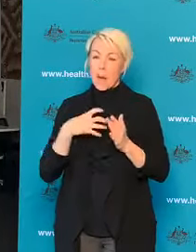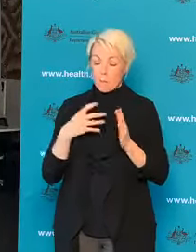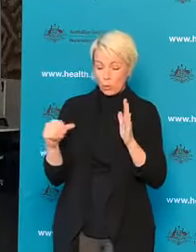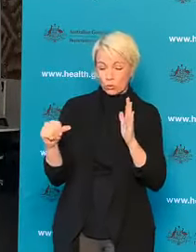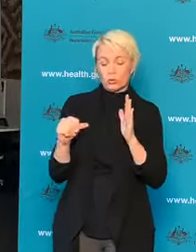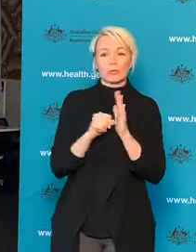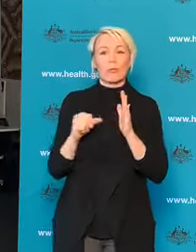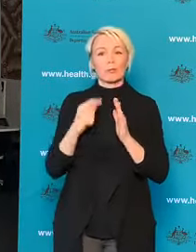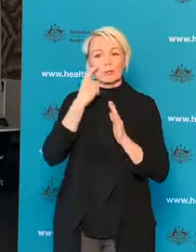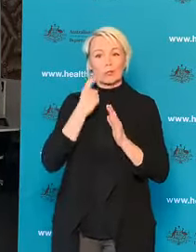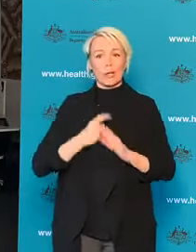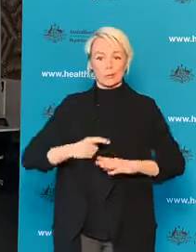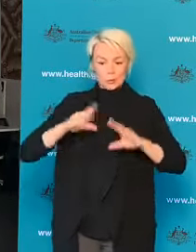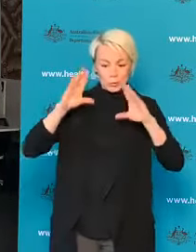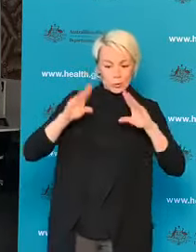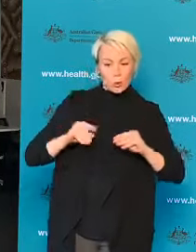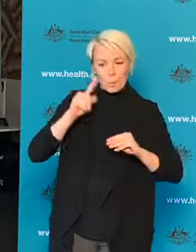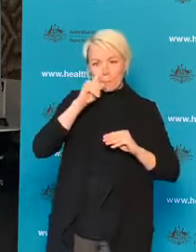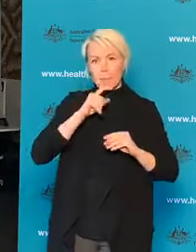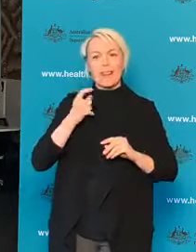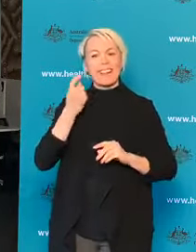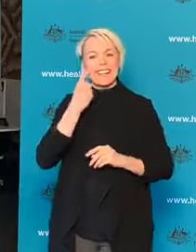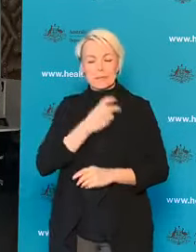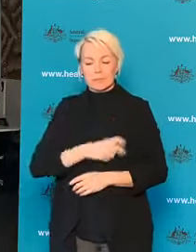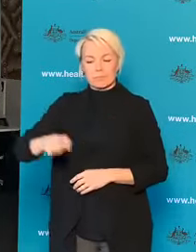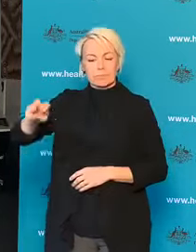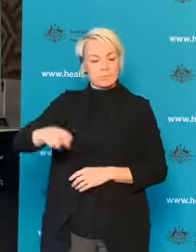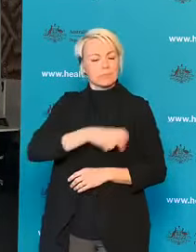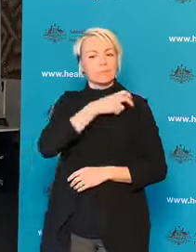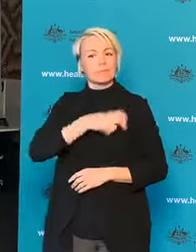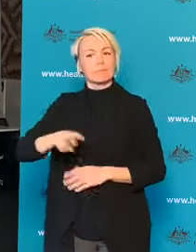between the two states and from New South Wales obviously into